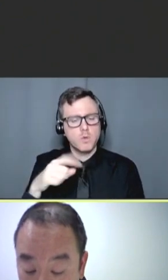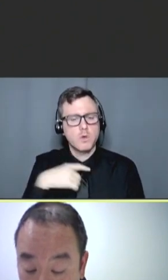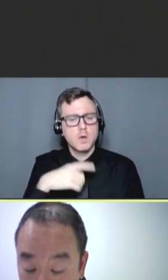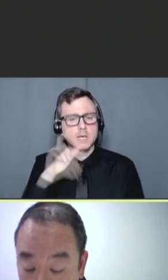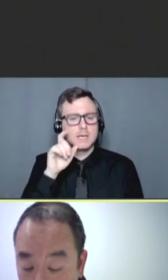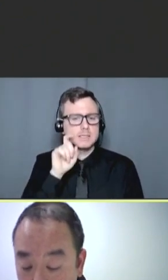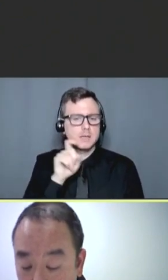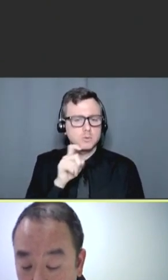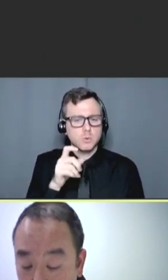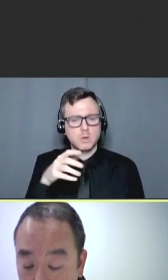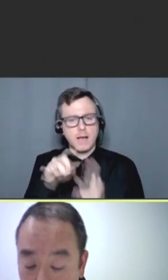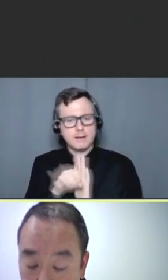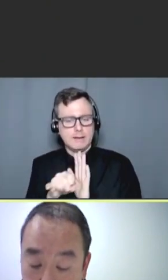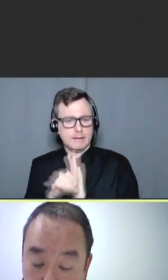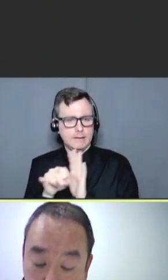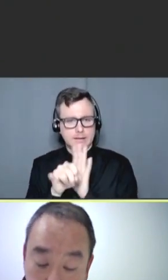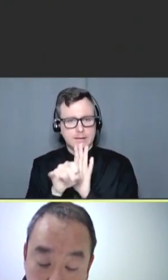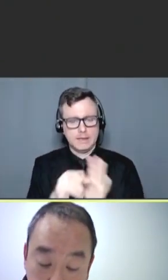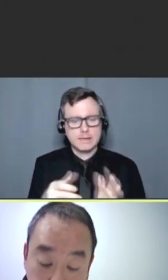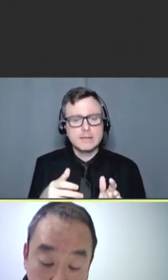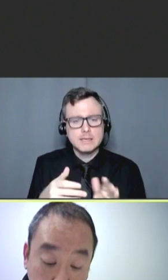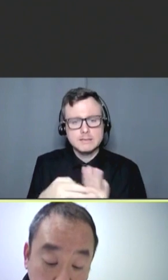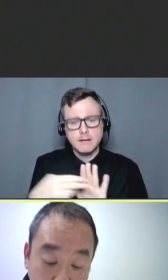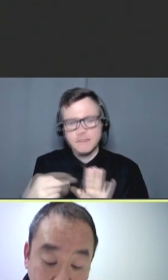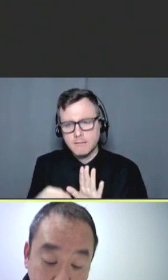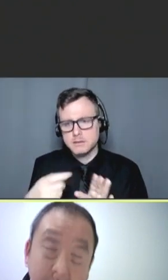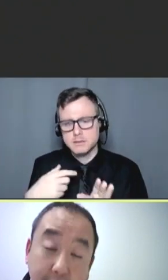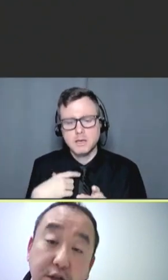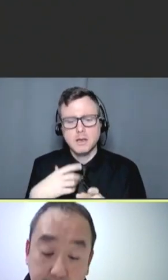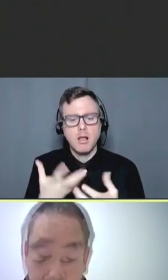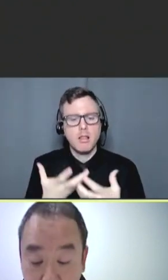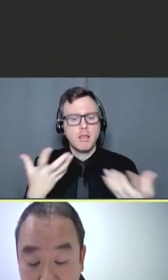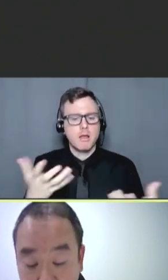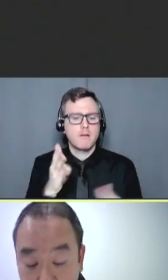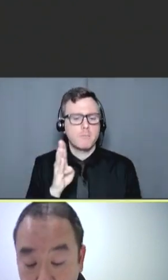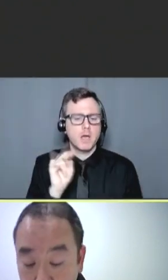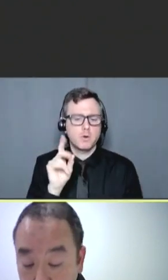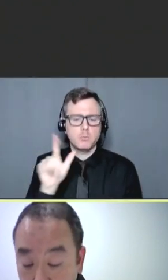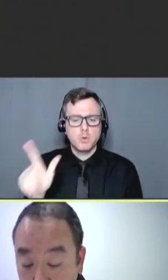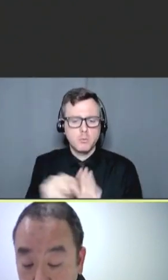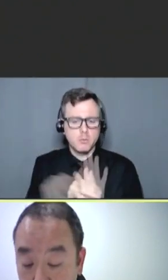So, there were a lot of [unintelligible] models that were used to examine HPV vaccination across